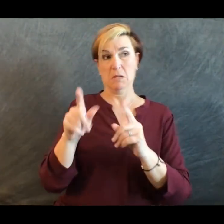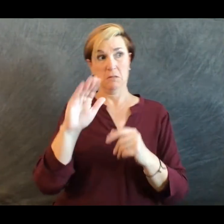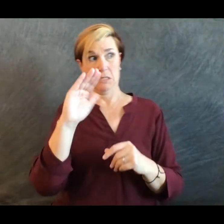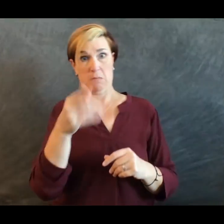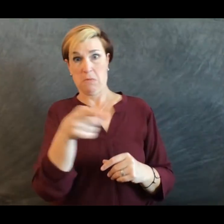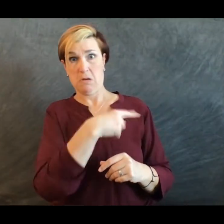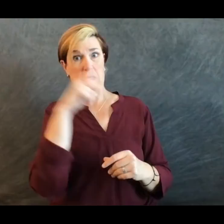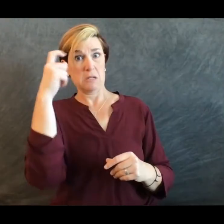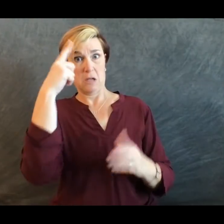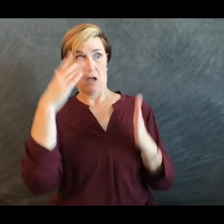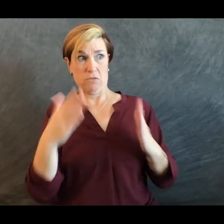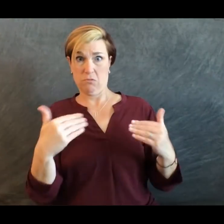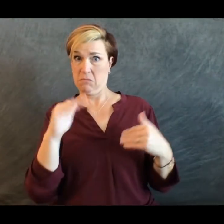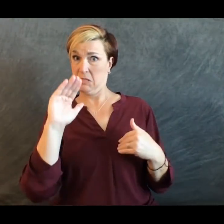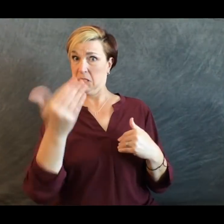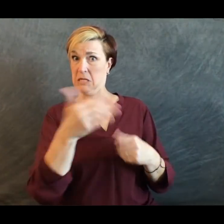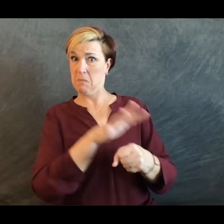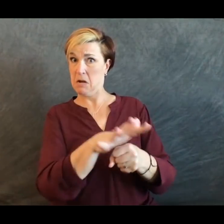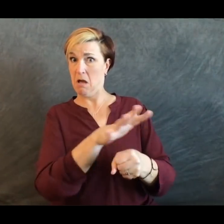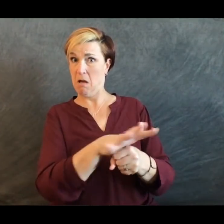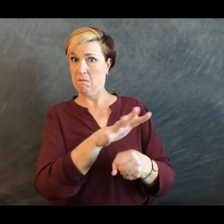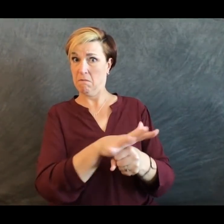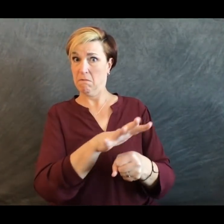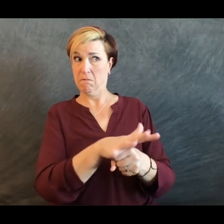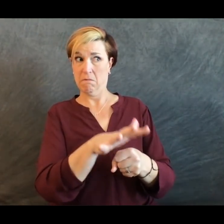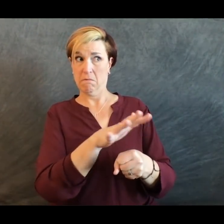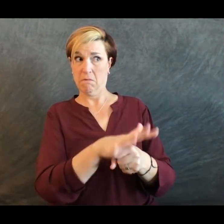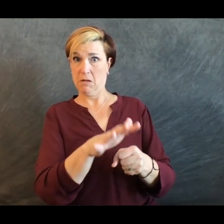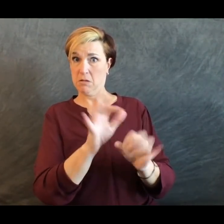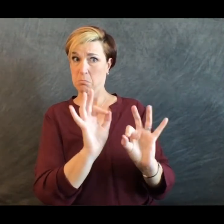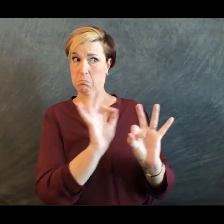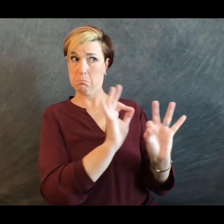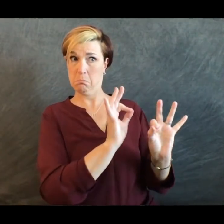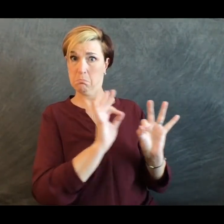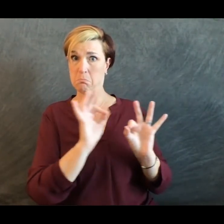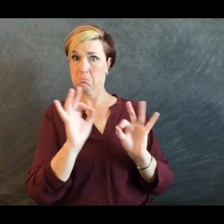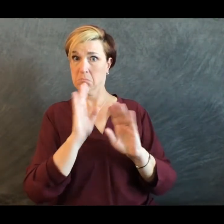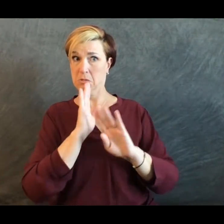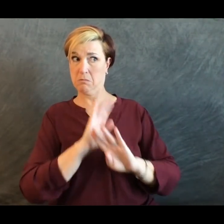anybody else needing anything they're in great shape for the surge that's coming